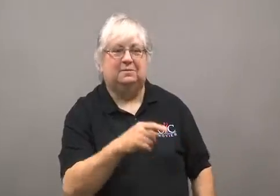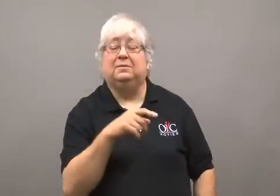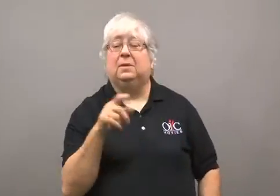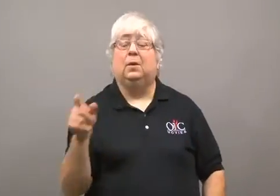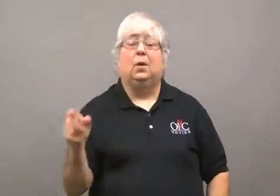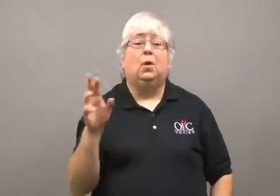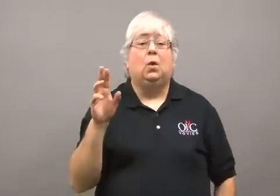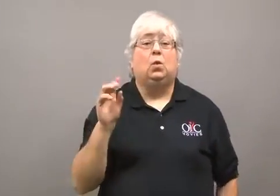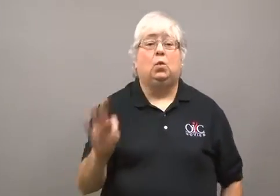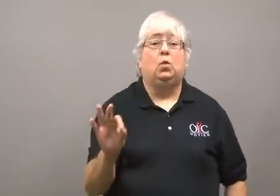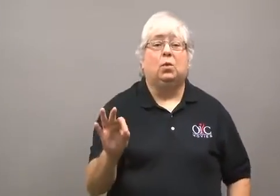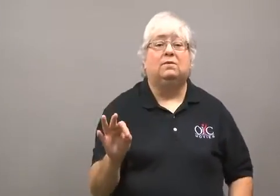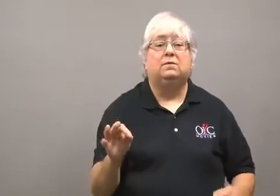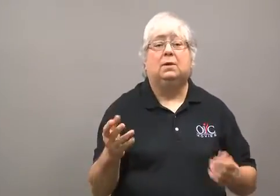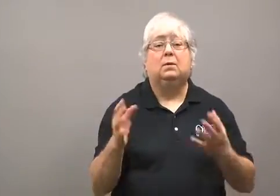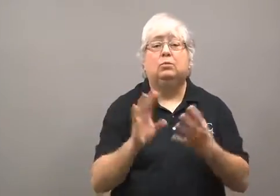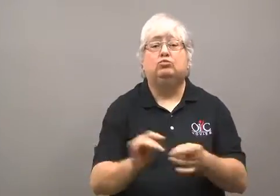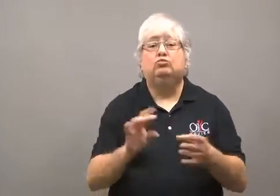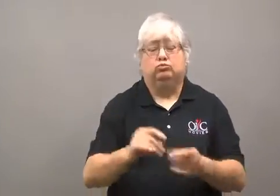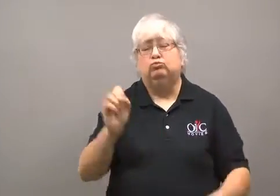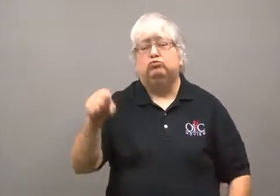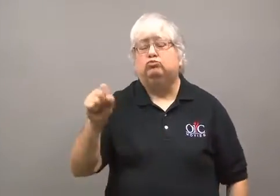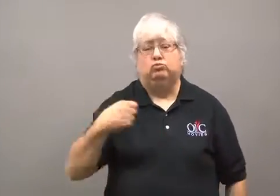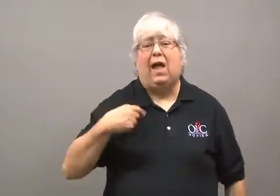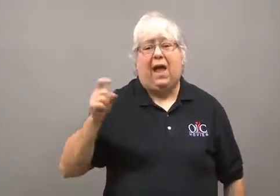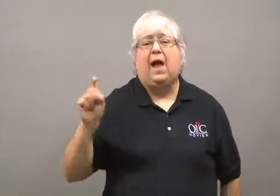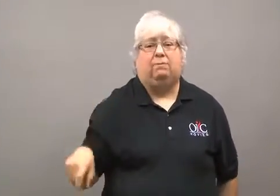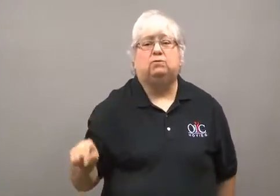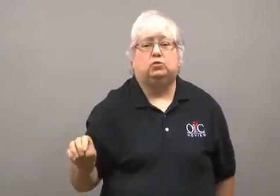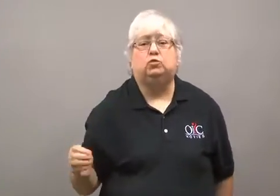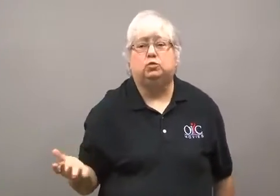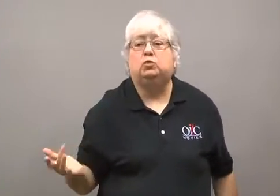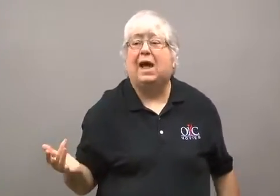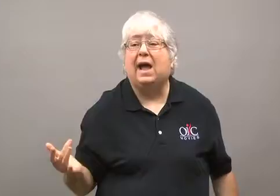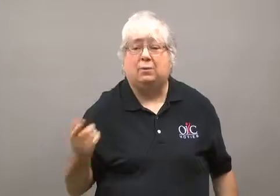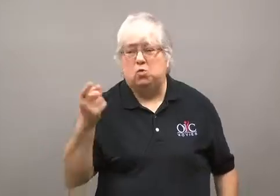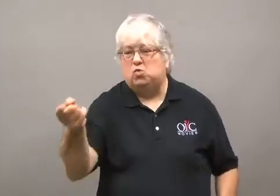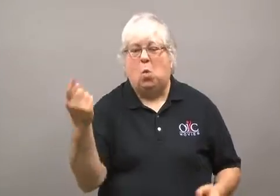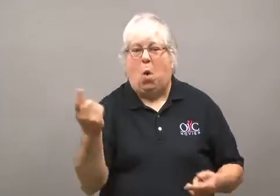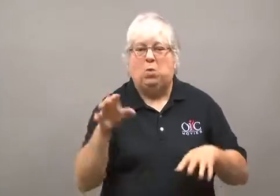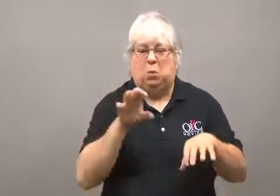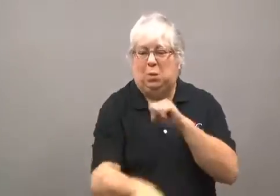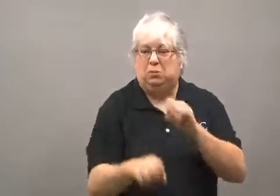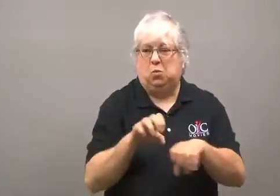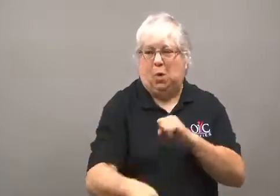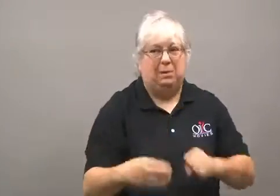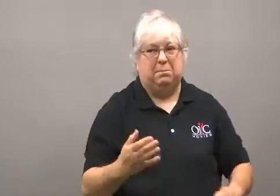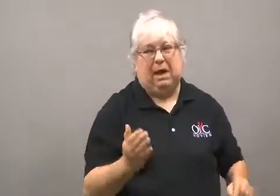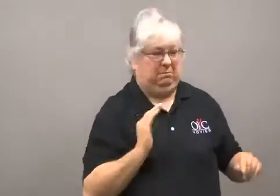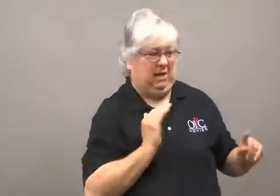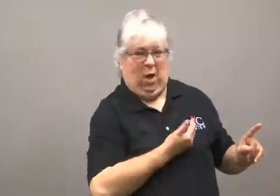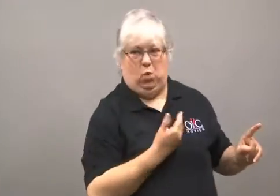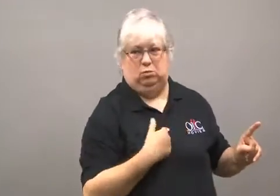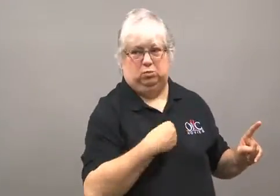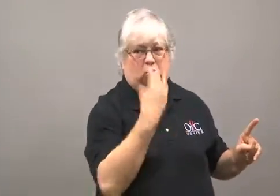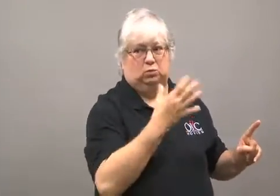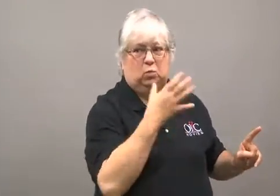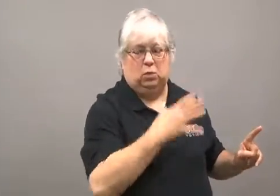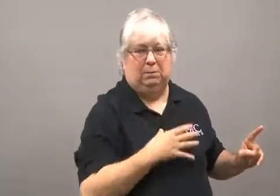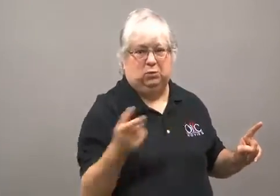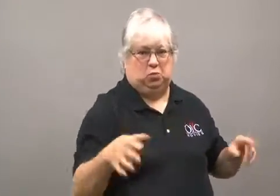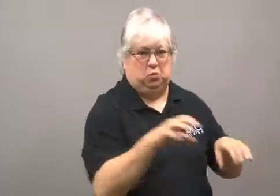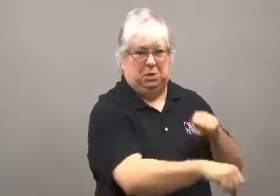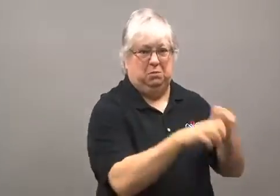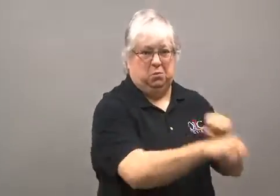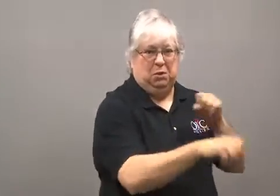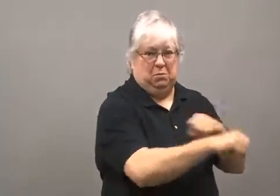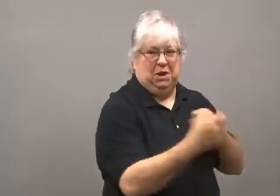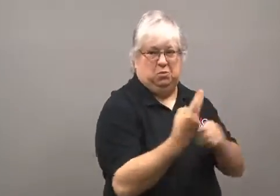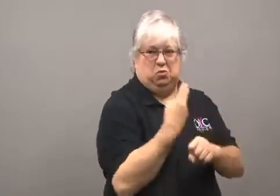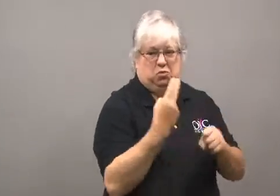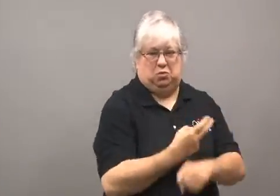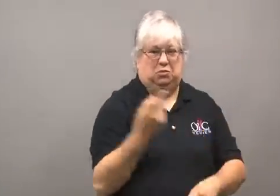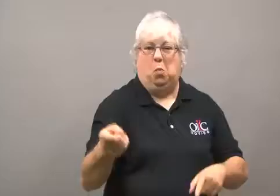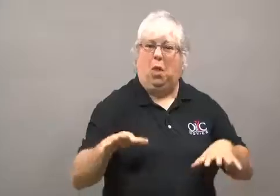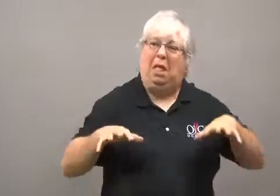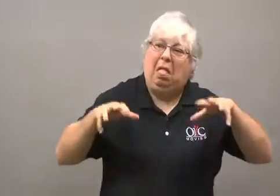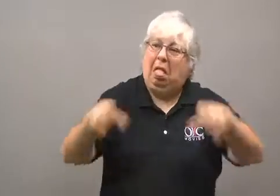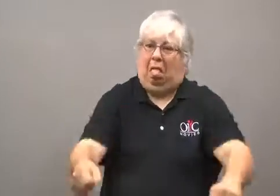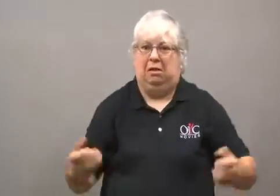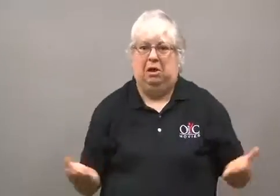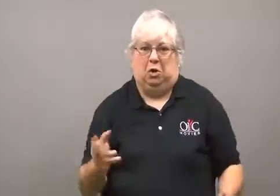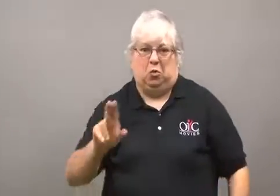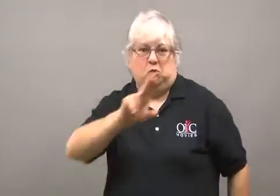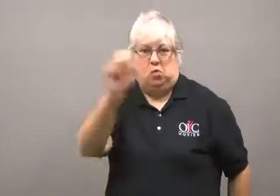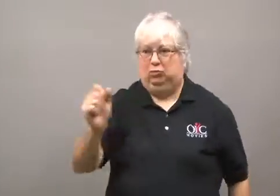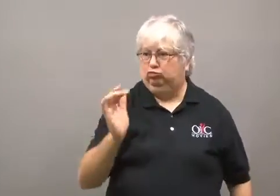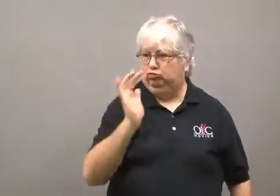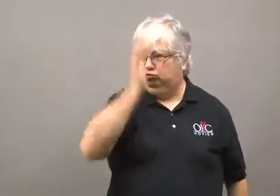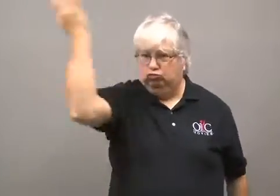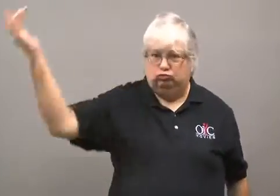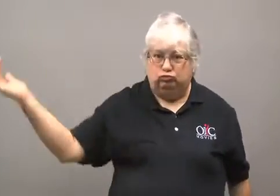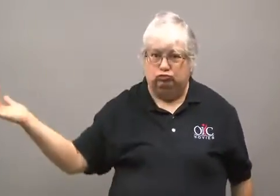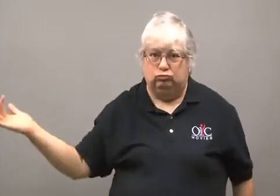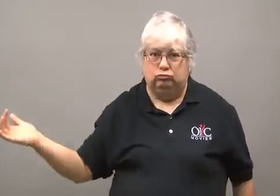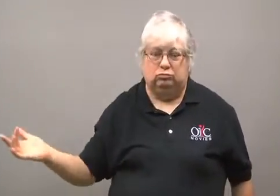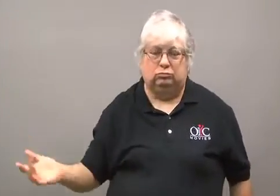Roof responded he had to because "you rape our women and are taking over the country."